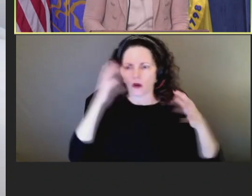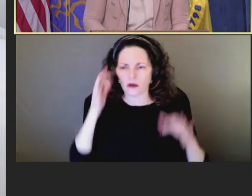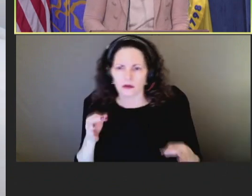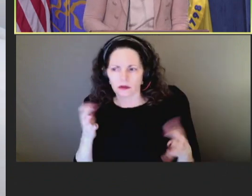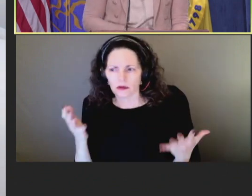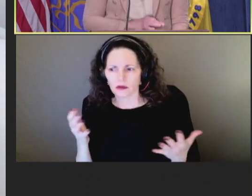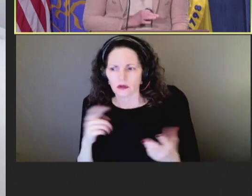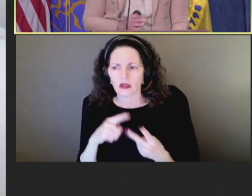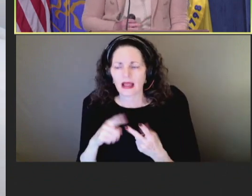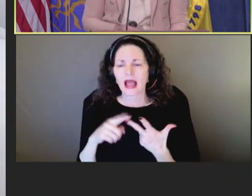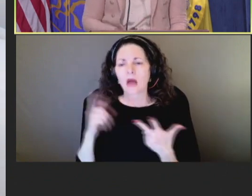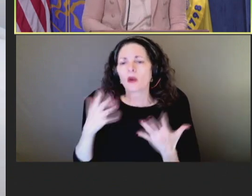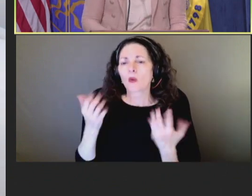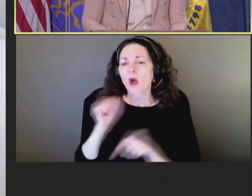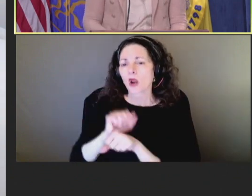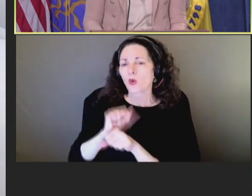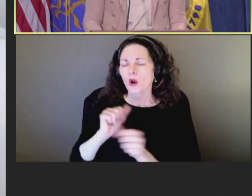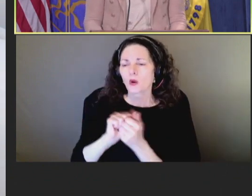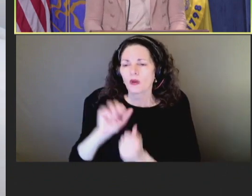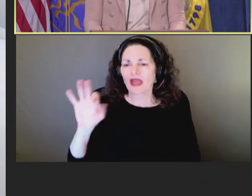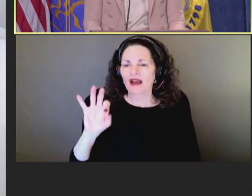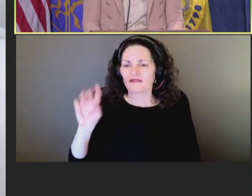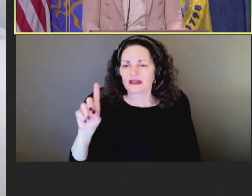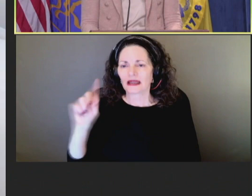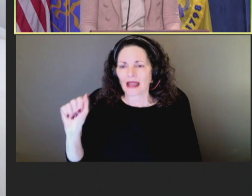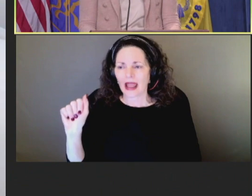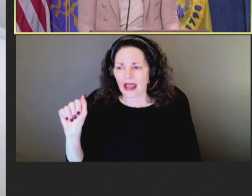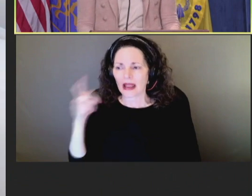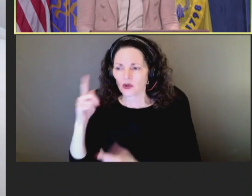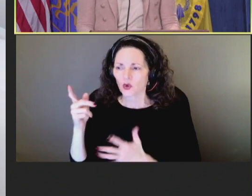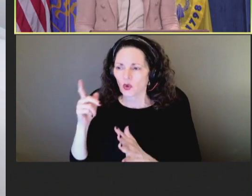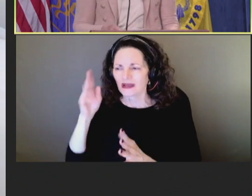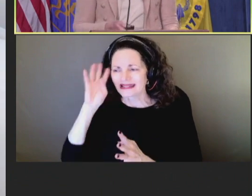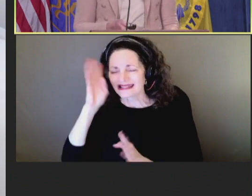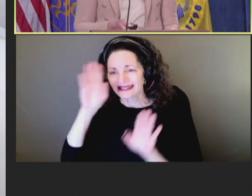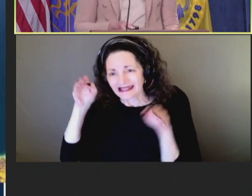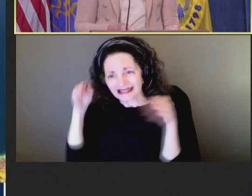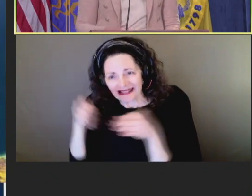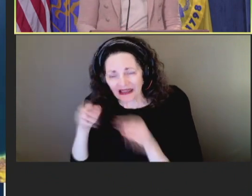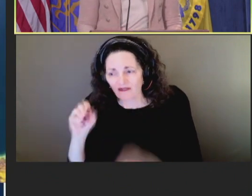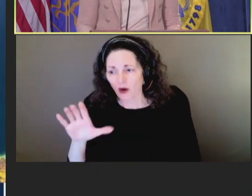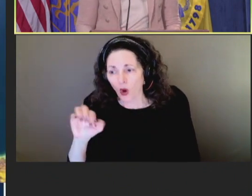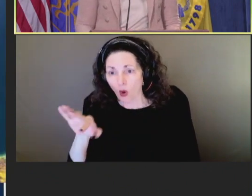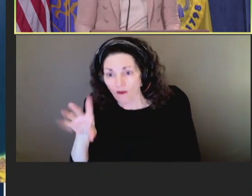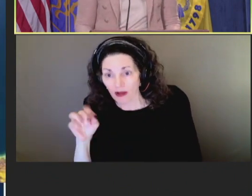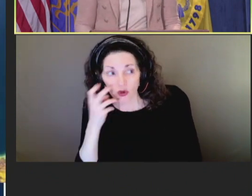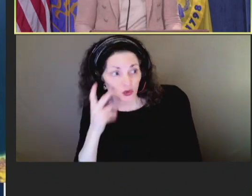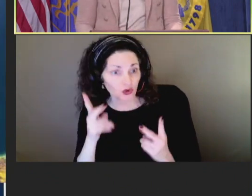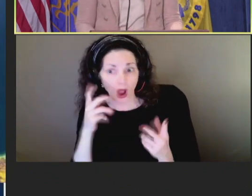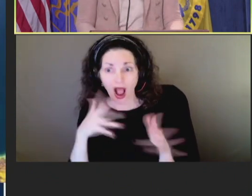à la COVID. We've seen that this can work, and I think together we can do this again.